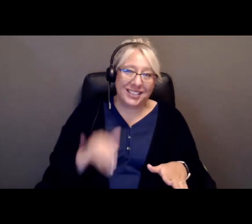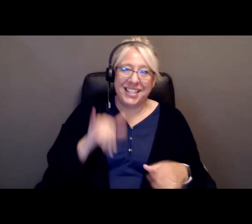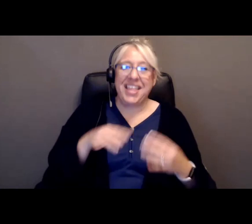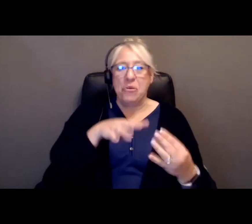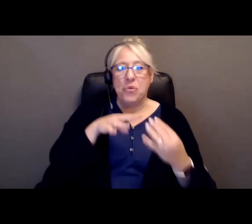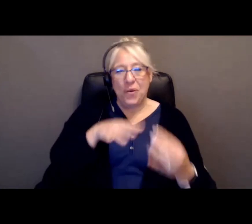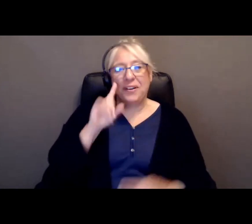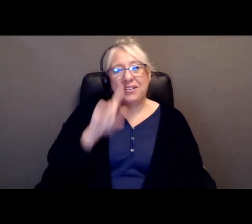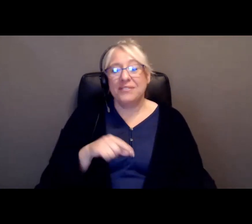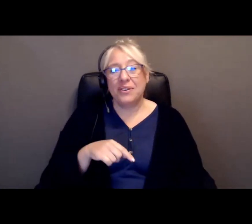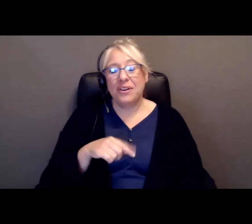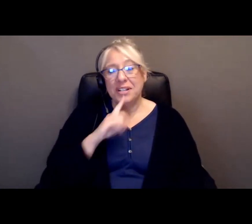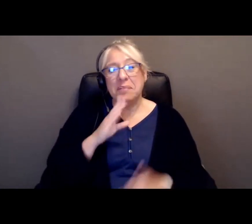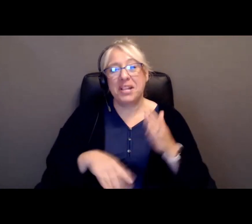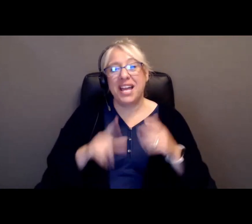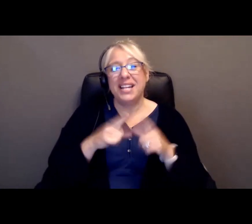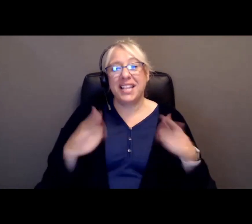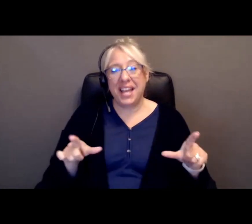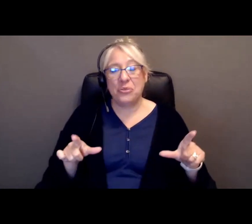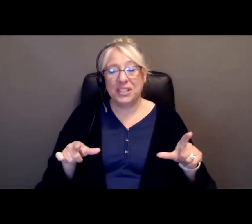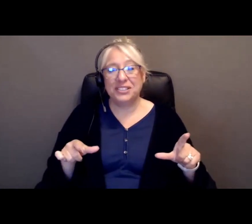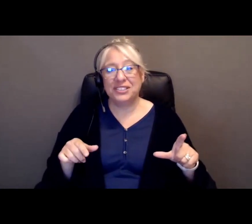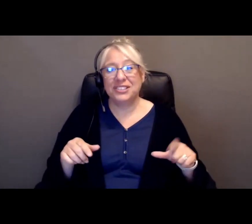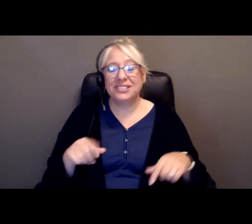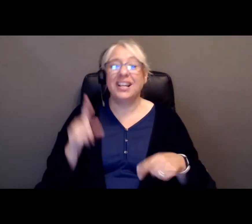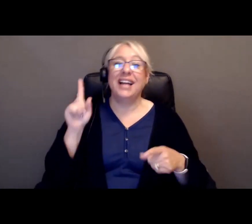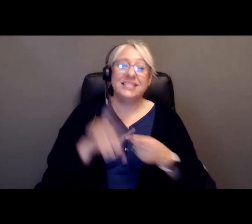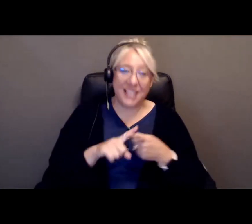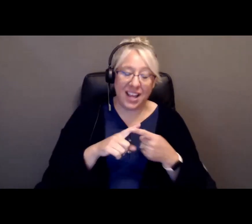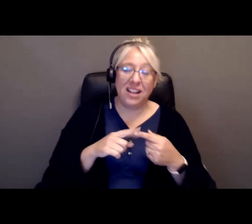at the beginning until it became apparent it was in fact necessary.